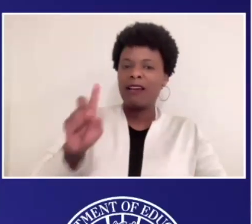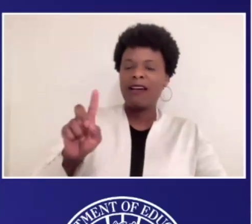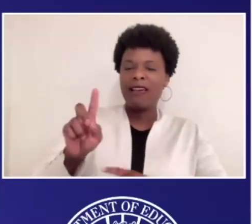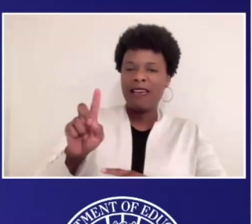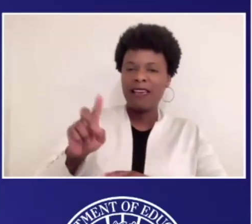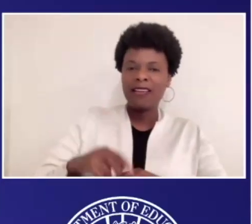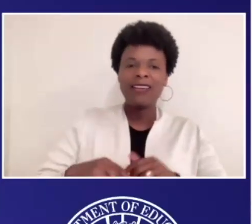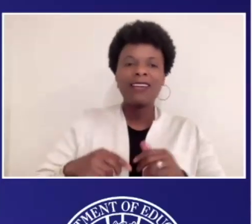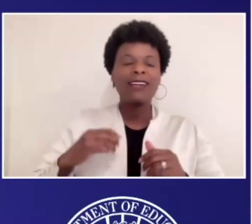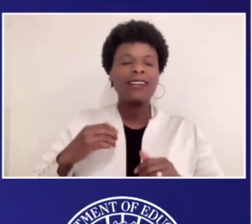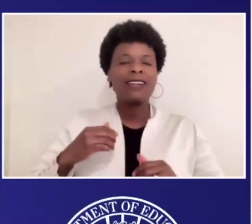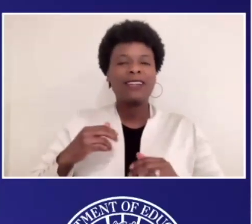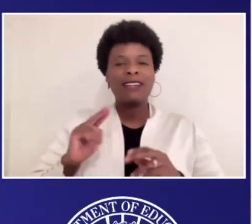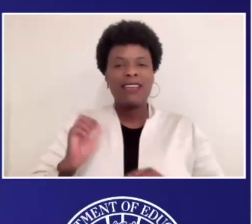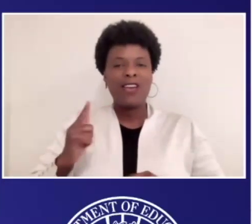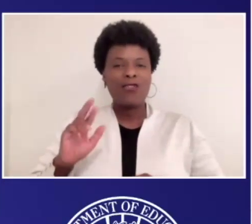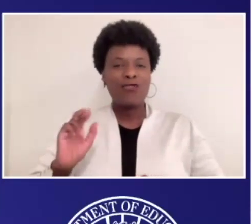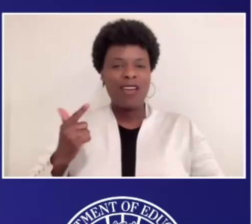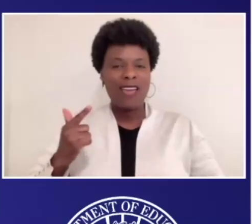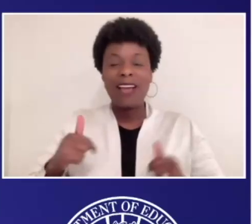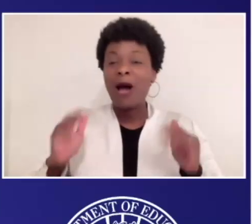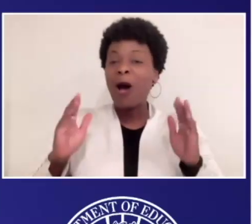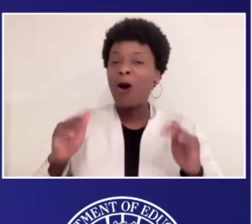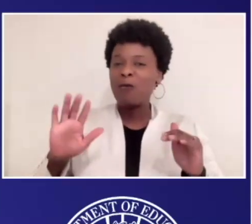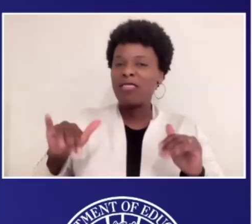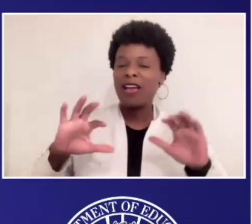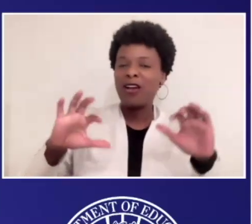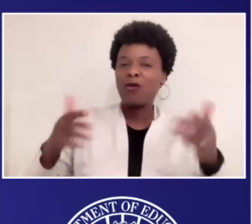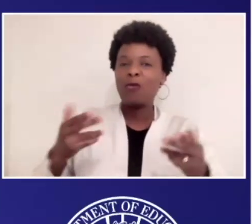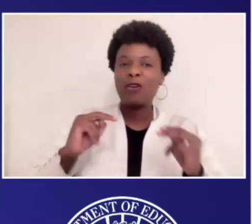or AHEAD Committee, I hope those negotiators, who were notified today,